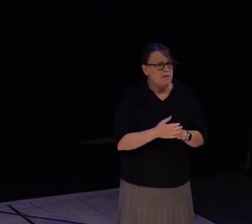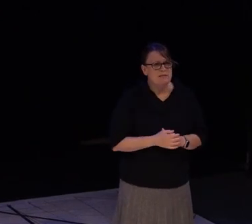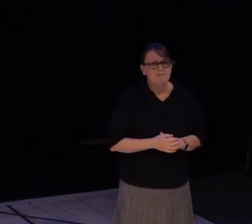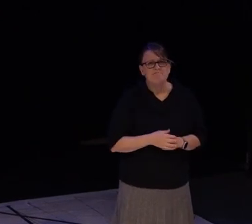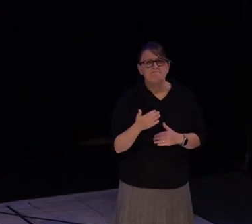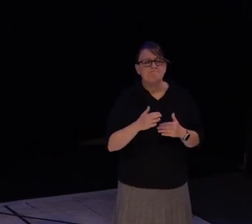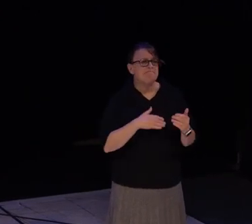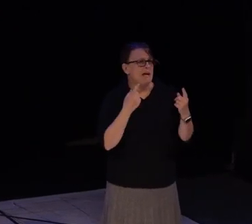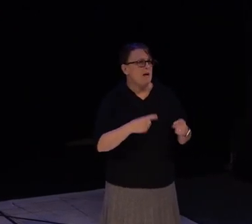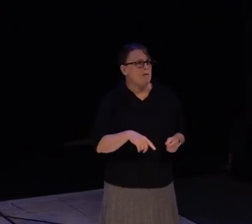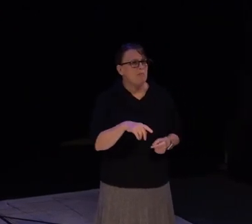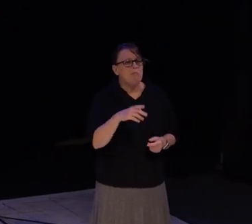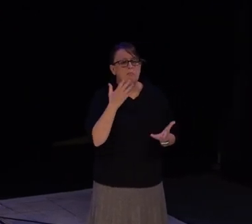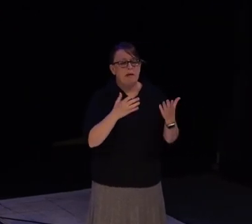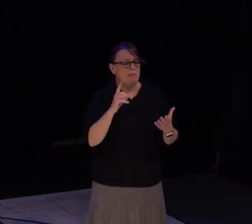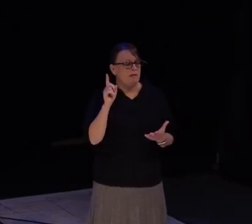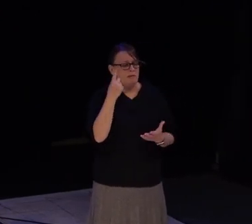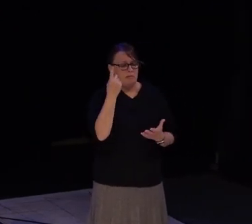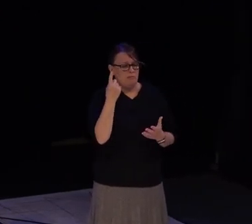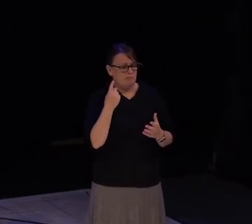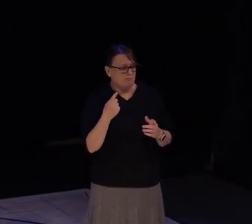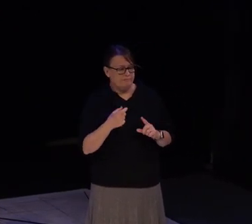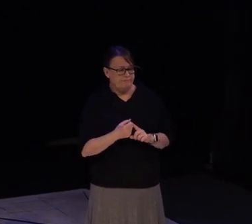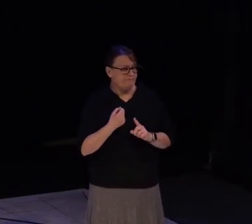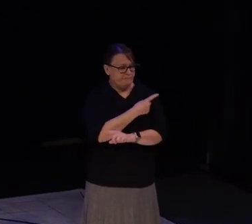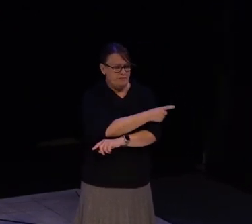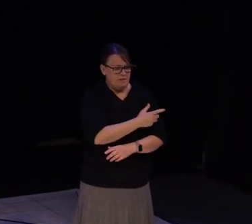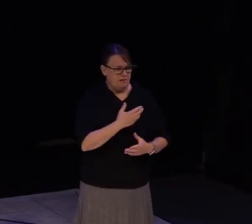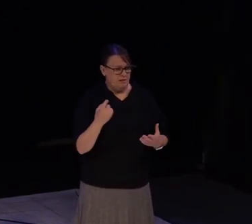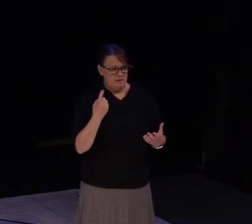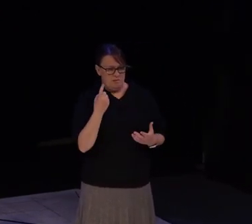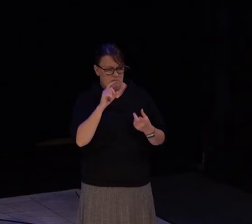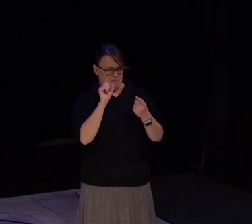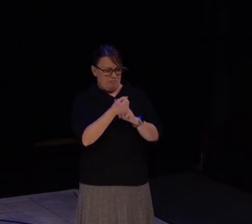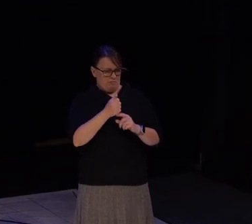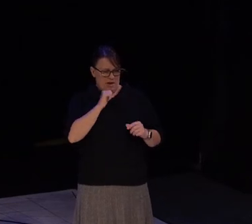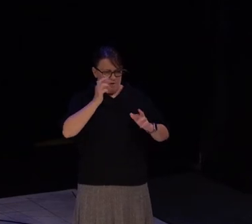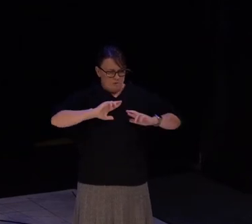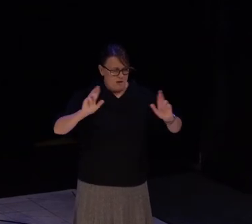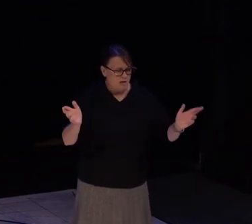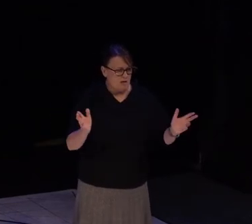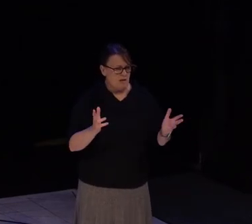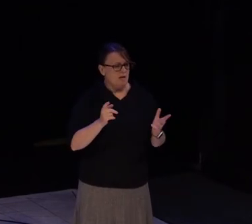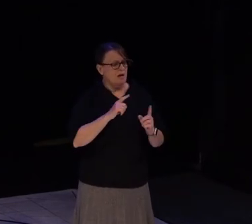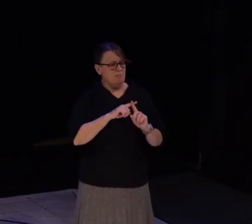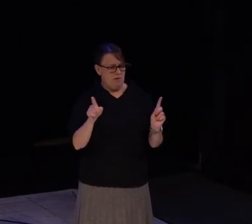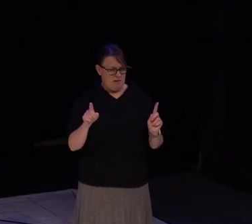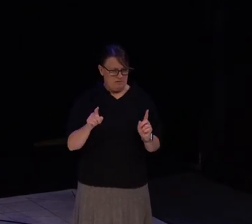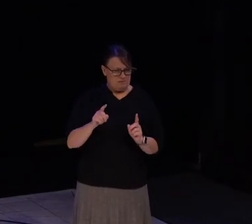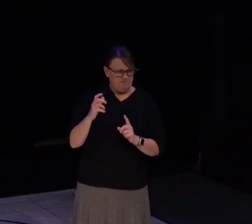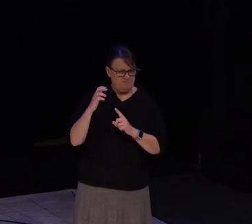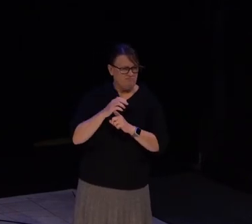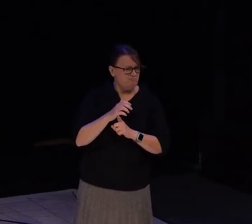Maybe there's a fluke in the game, or a circumstance that they weren't ready for in the race, but they're the ones who are able to access the situation,